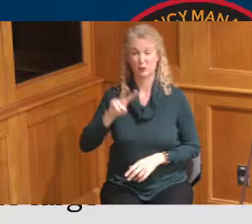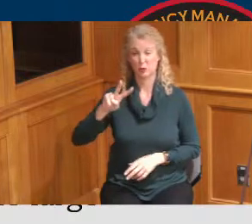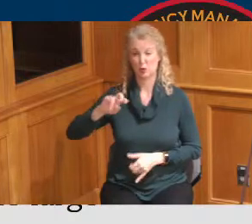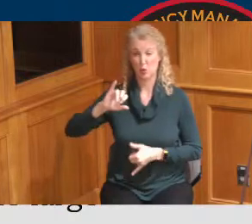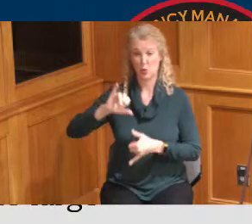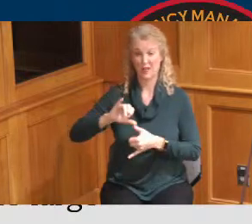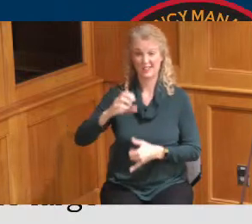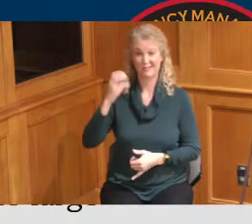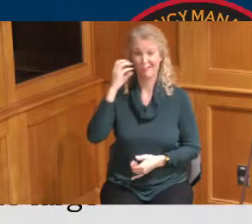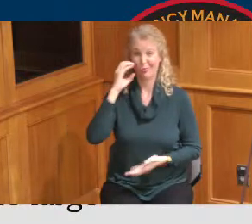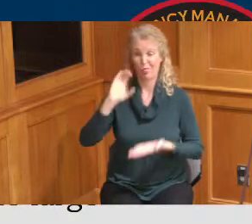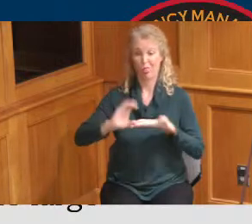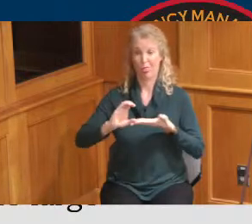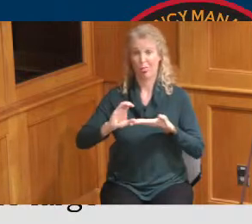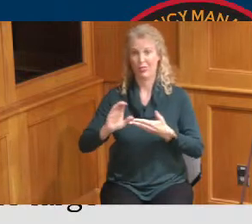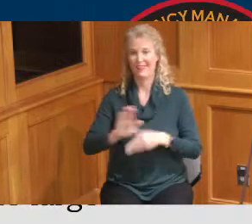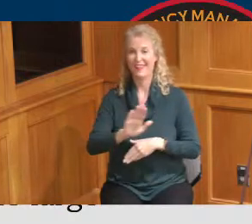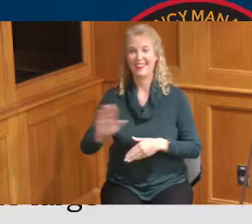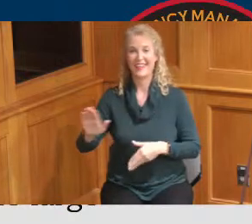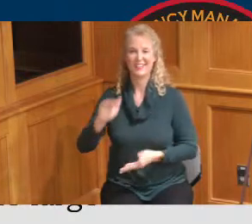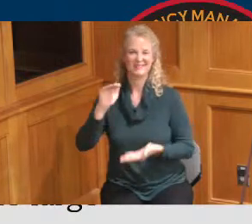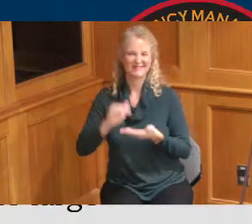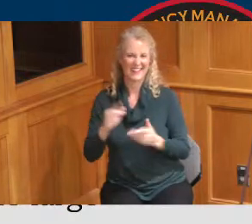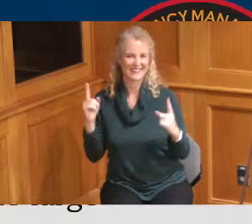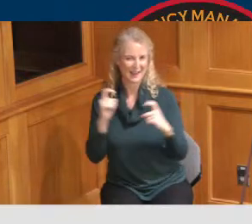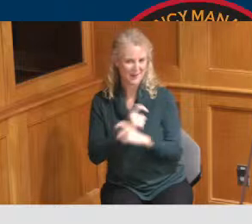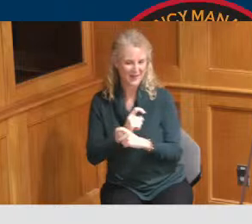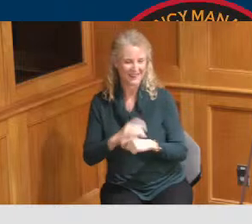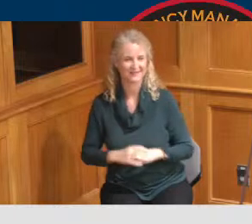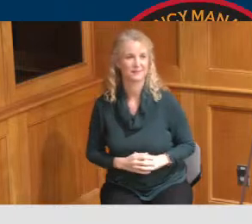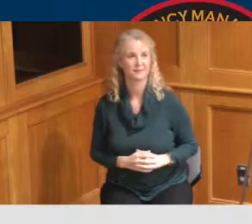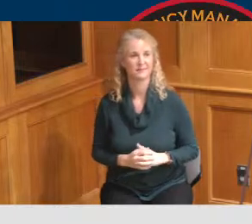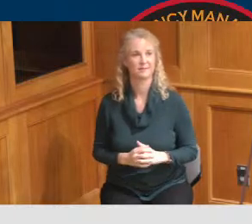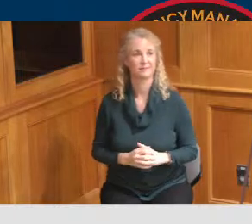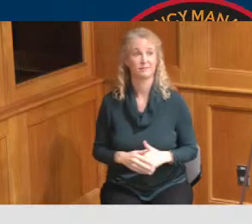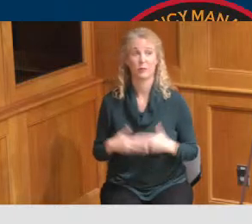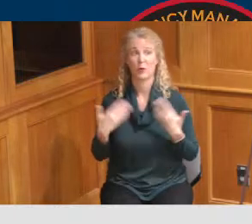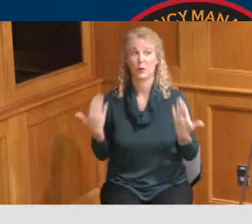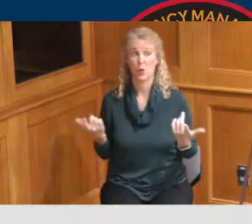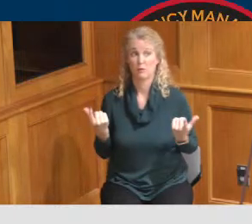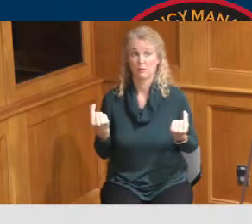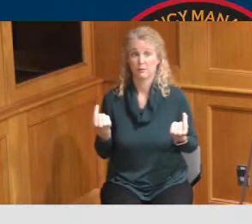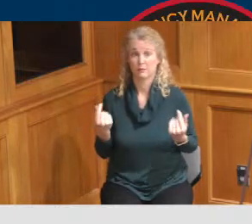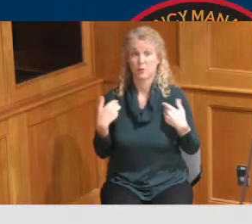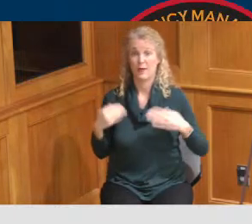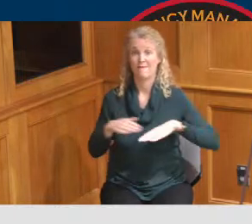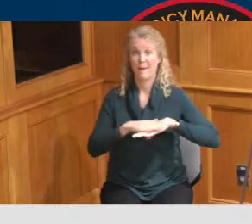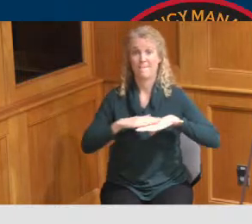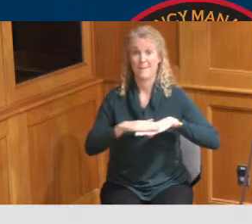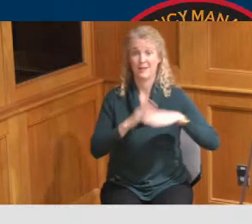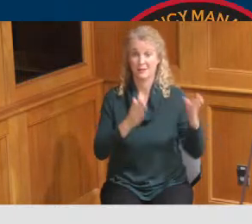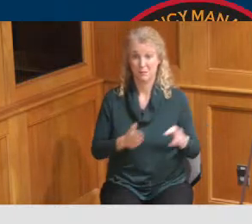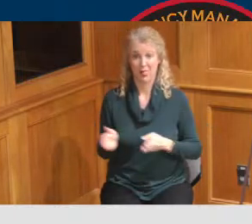be as as complicated as ours would be so how is it organized so we have a basic plan so some of